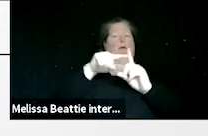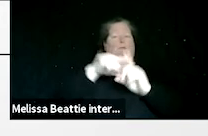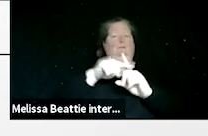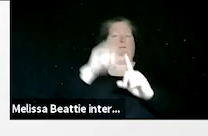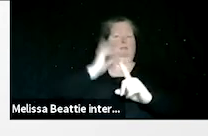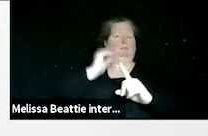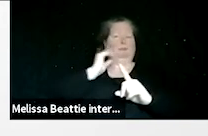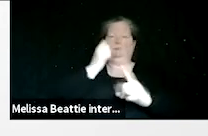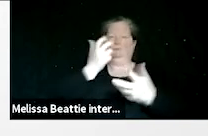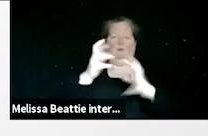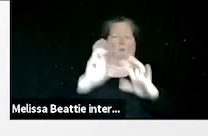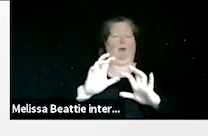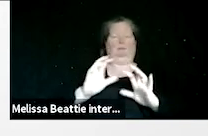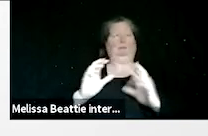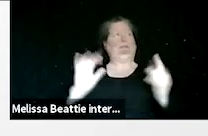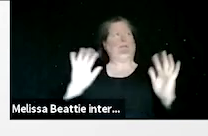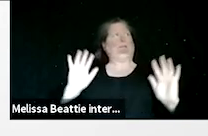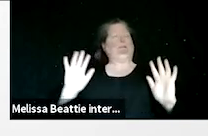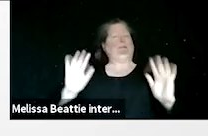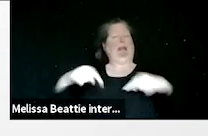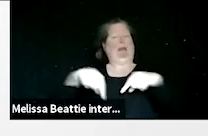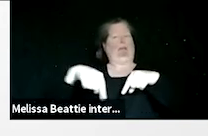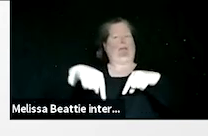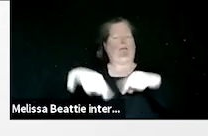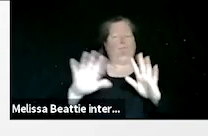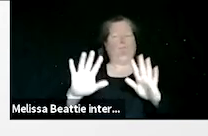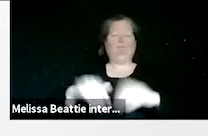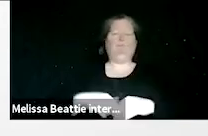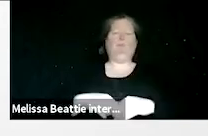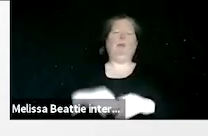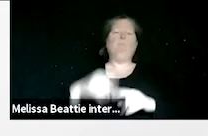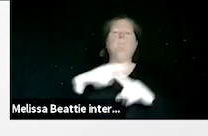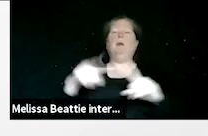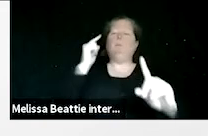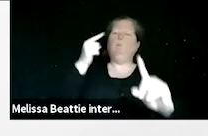Ben Woelk: Now granted the key message around fishing is always